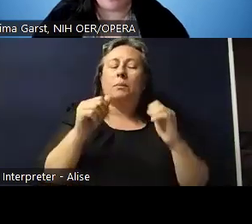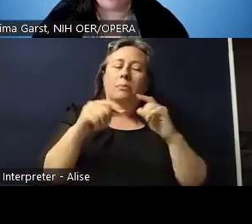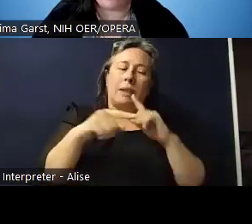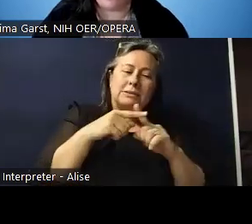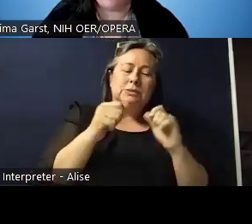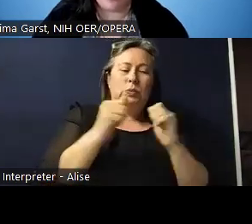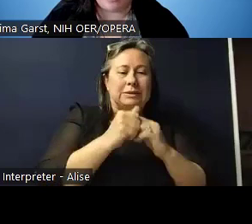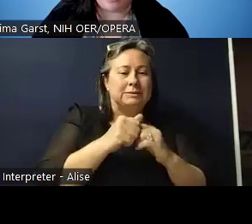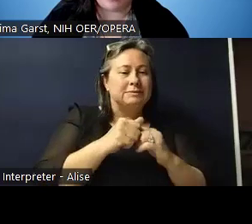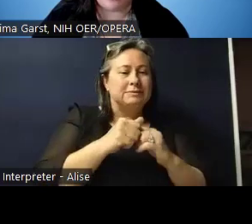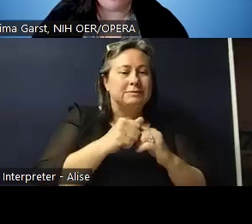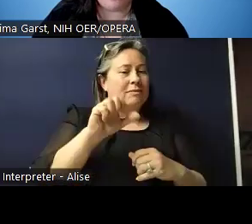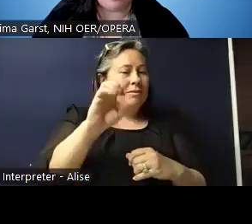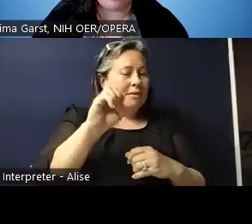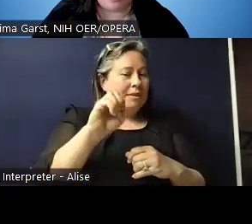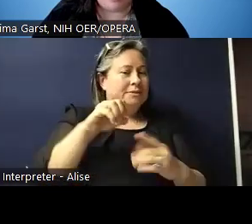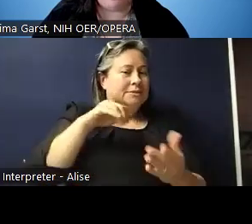and Q and A if there is time.